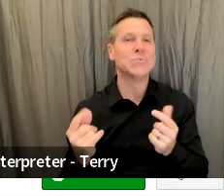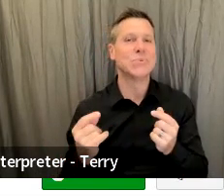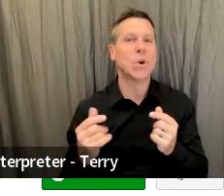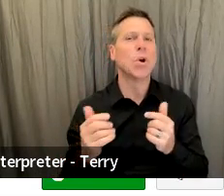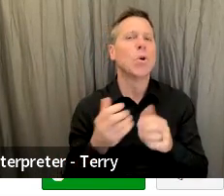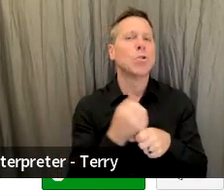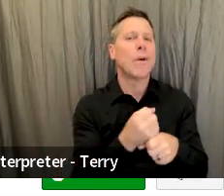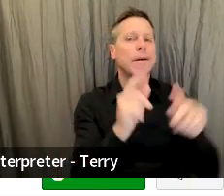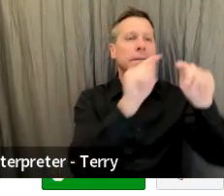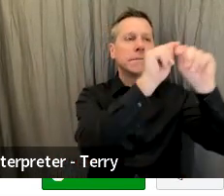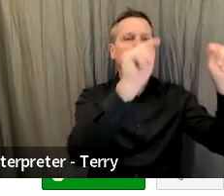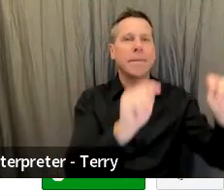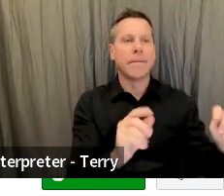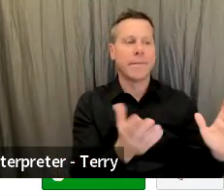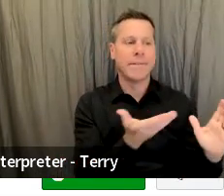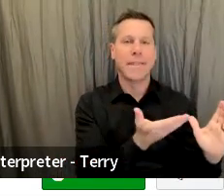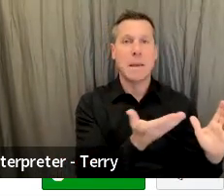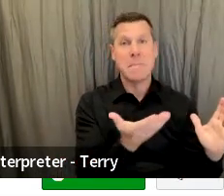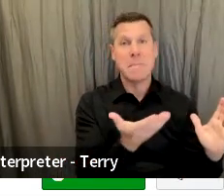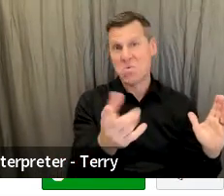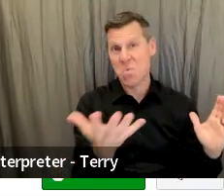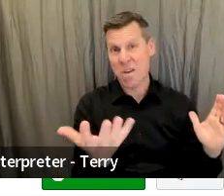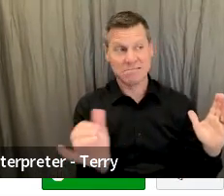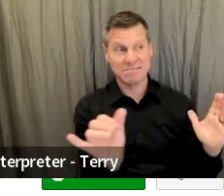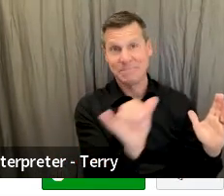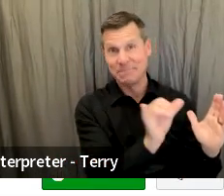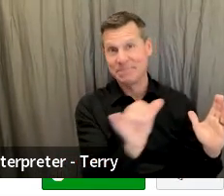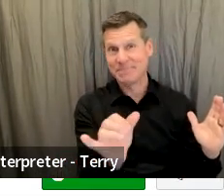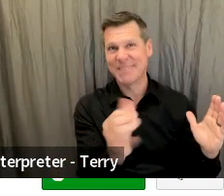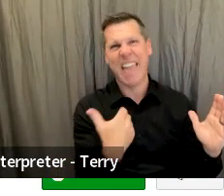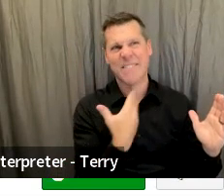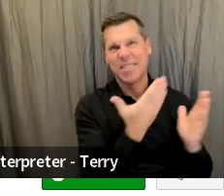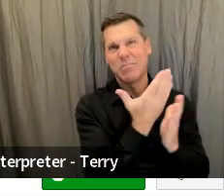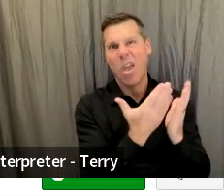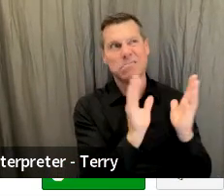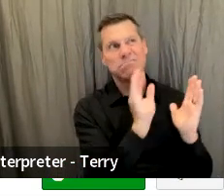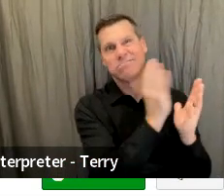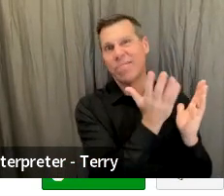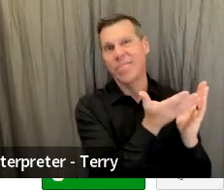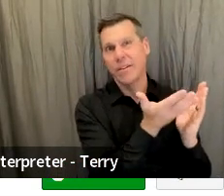if they wanted to do the same thing, all of the pieces were already there. And so we take the idea, the things from our syllabus,